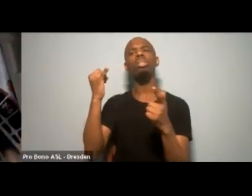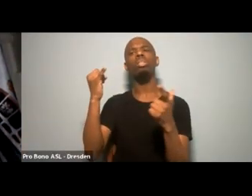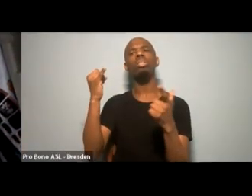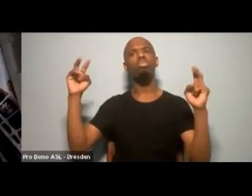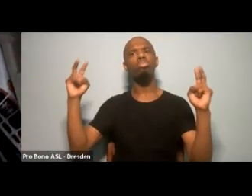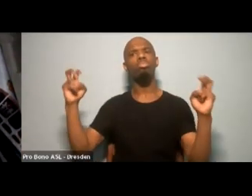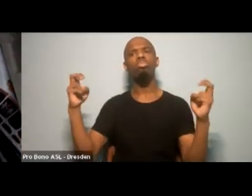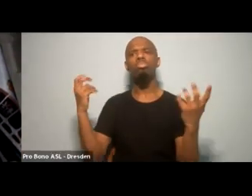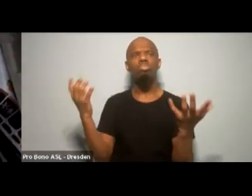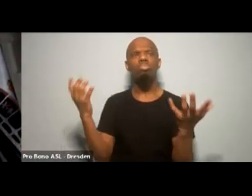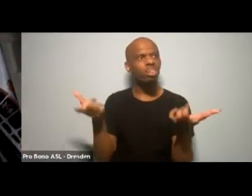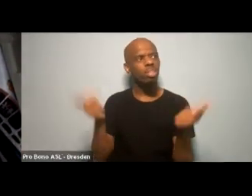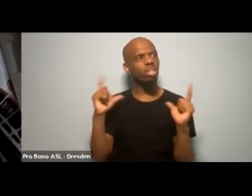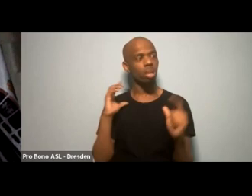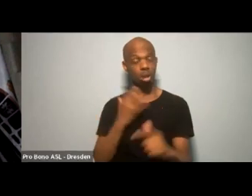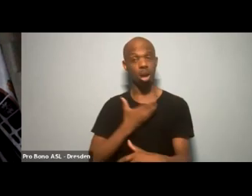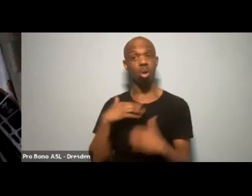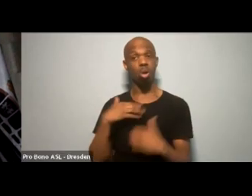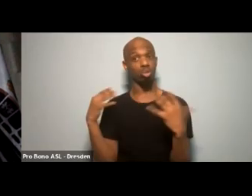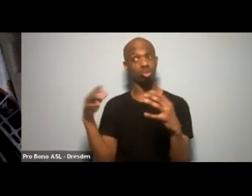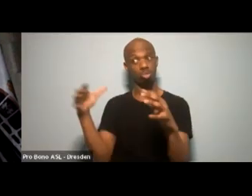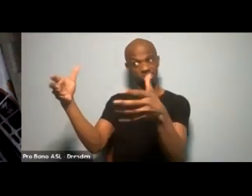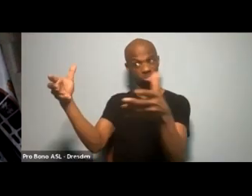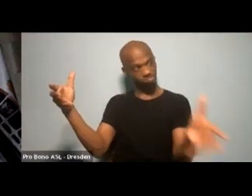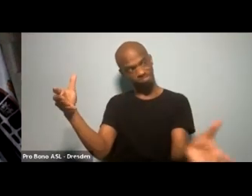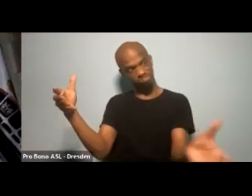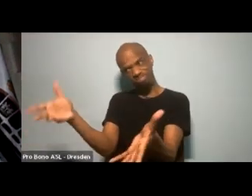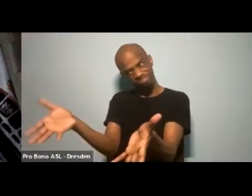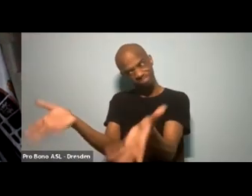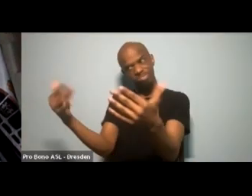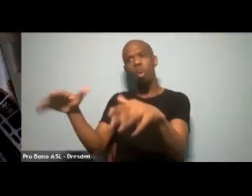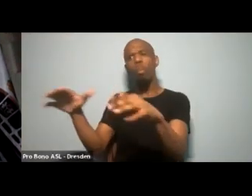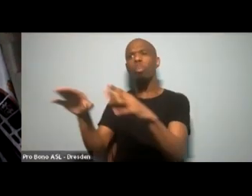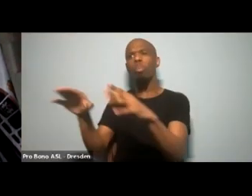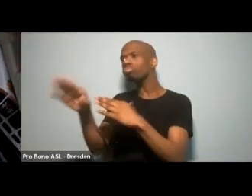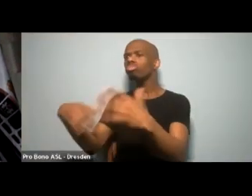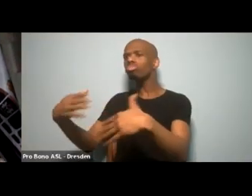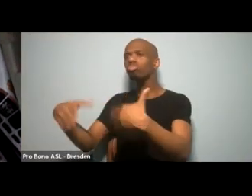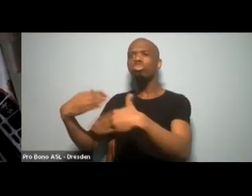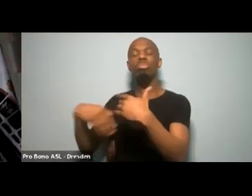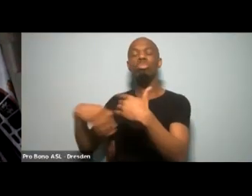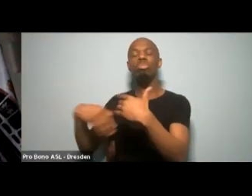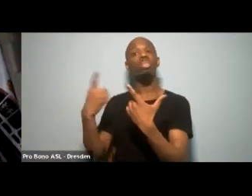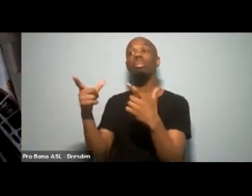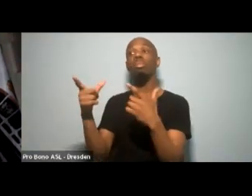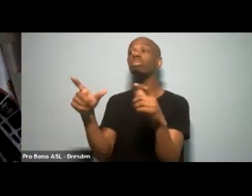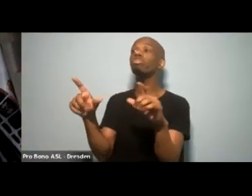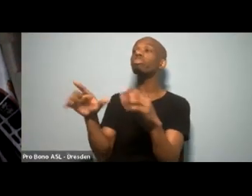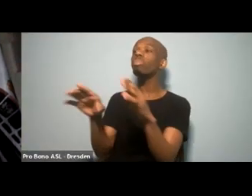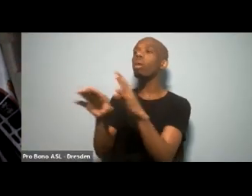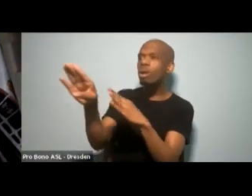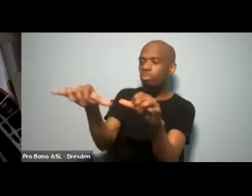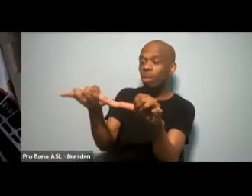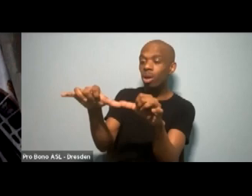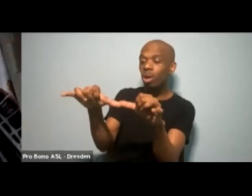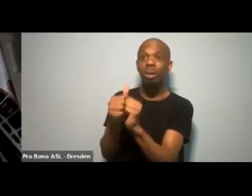depending on their creative ingenuity. That way put food on the table,